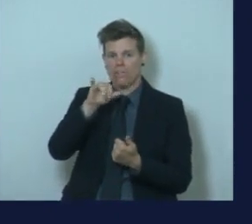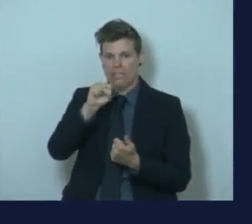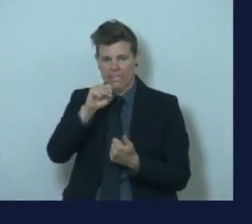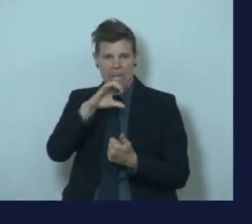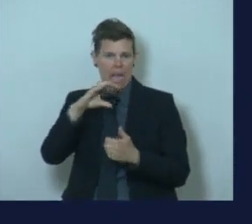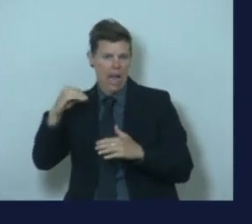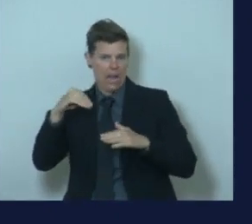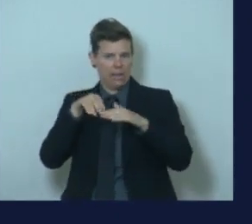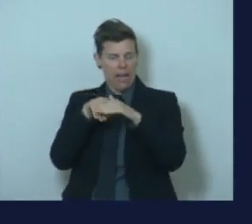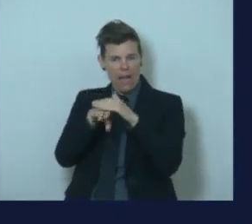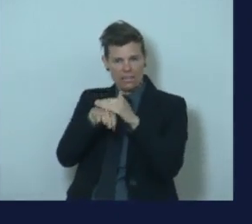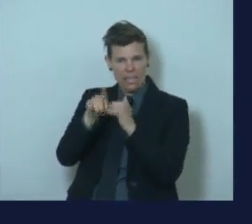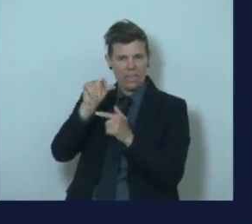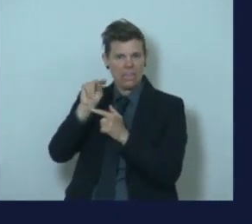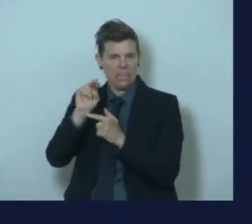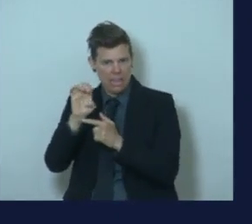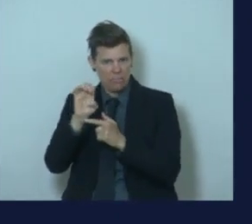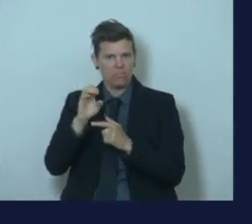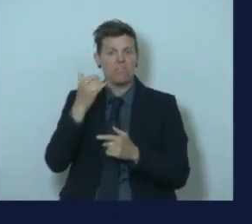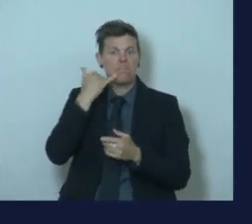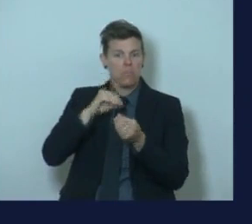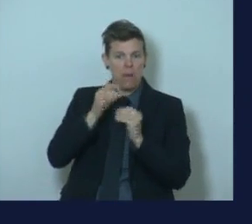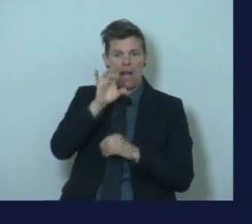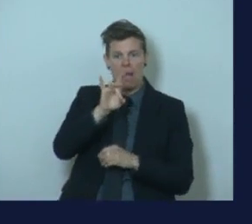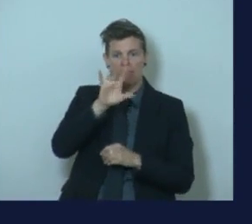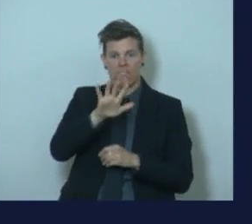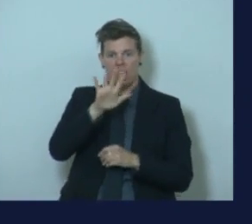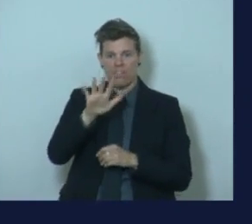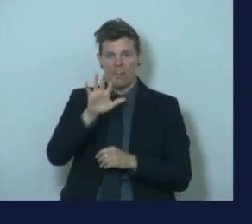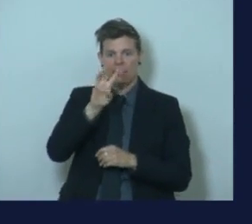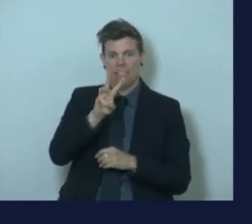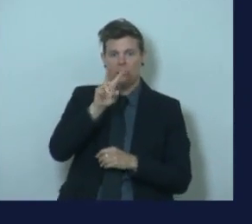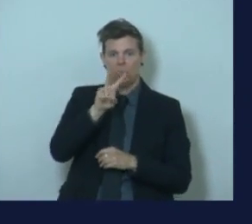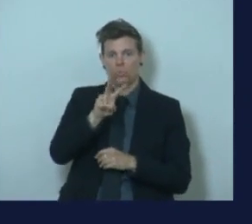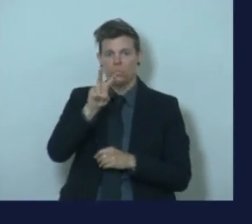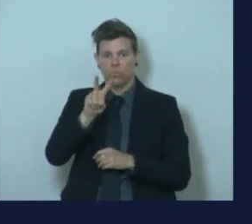NEW MEXICO CRISIS AND ACCESS LINE.